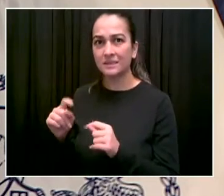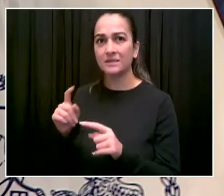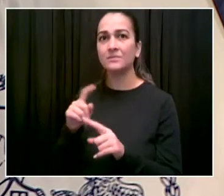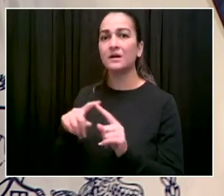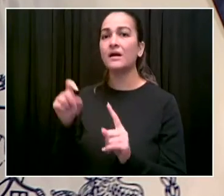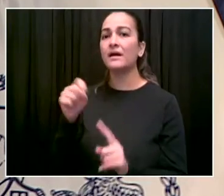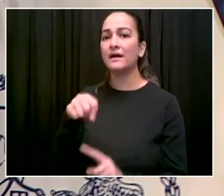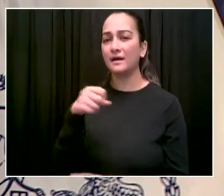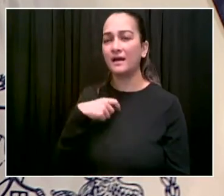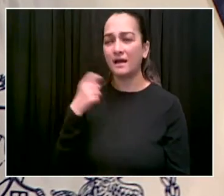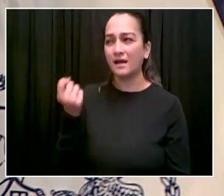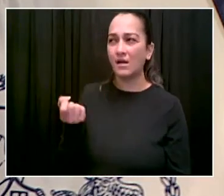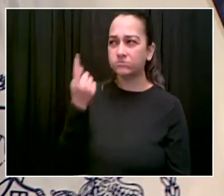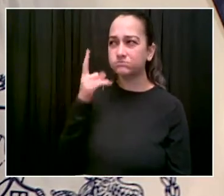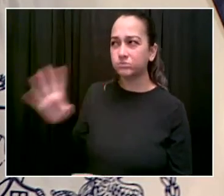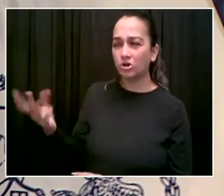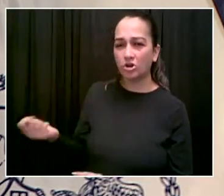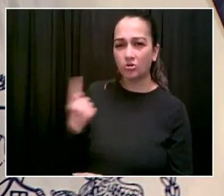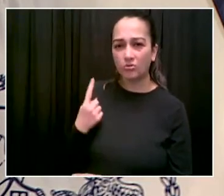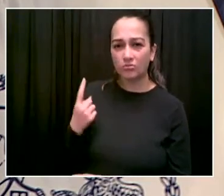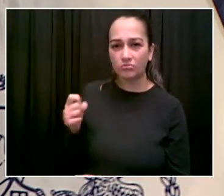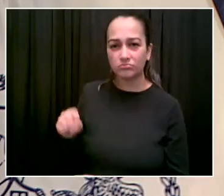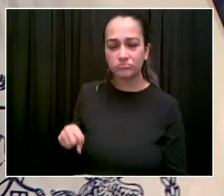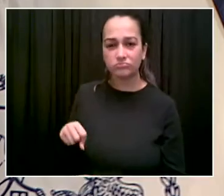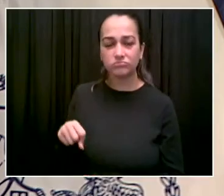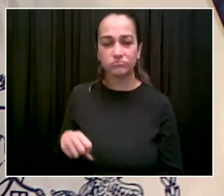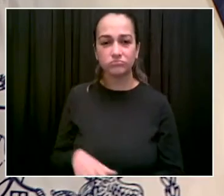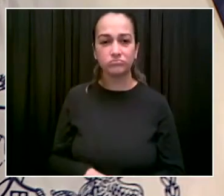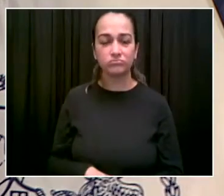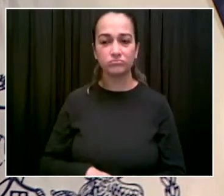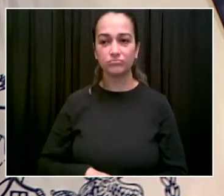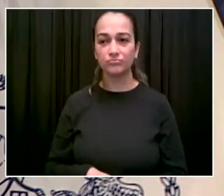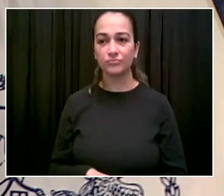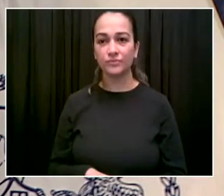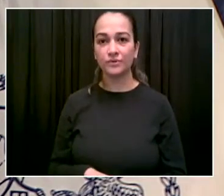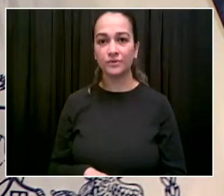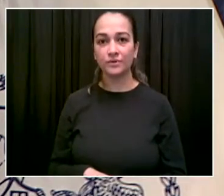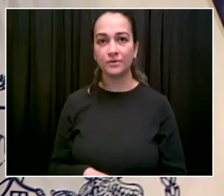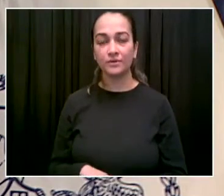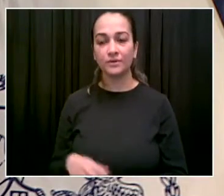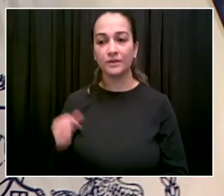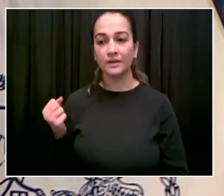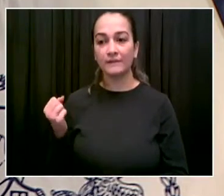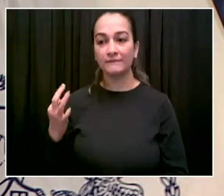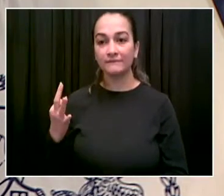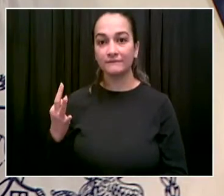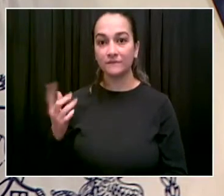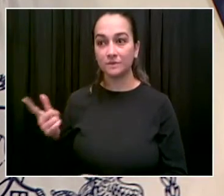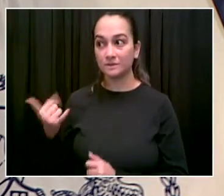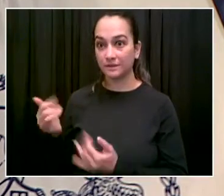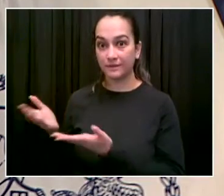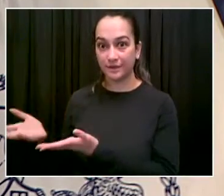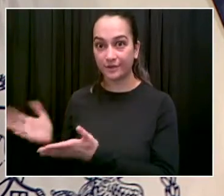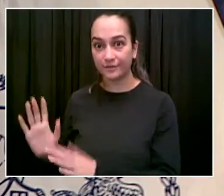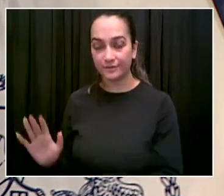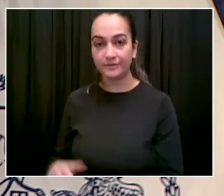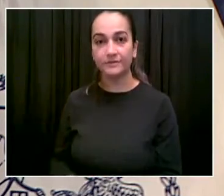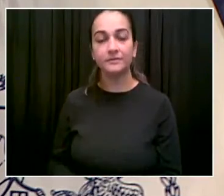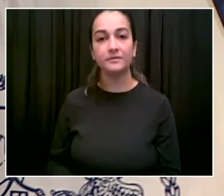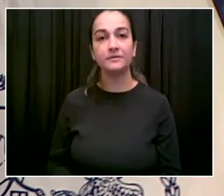GET HER BACK?